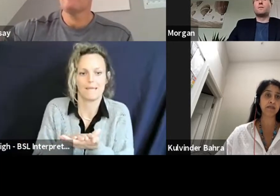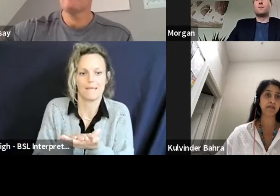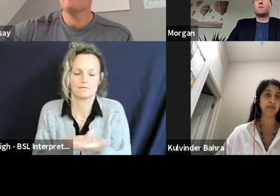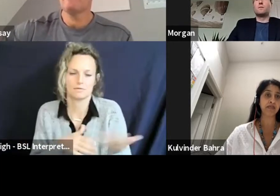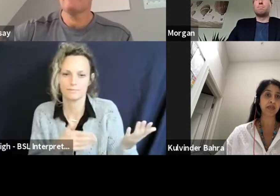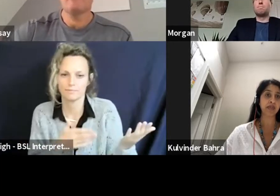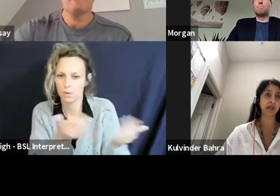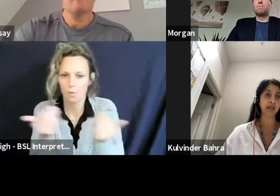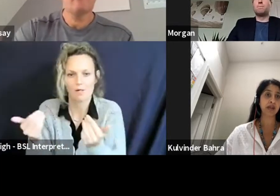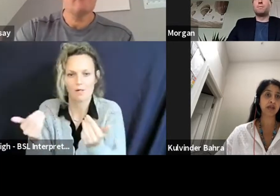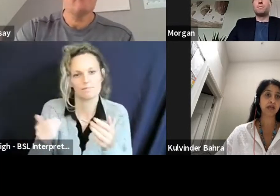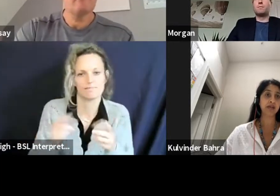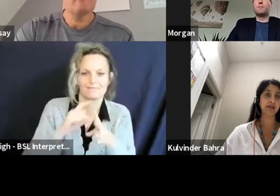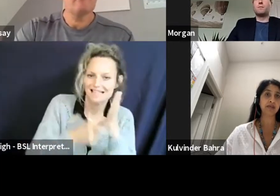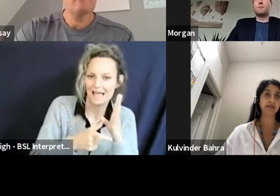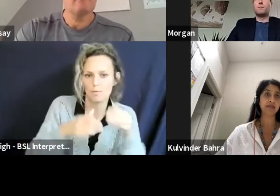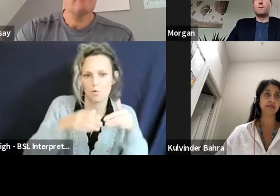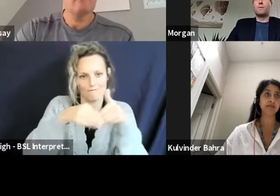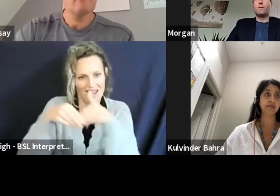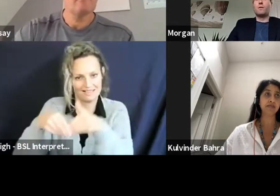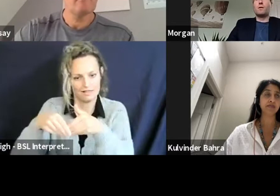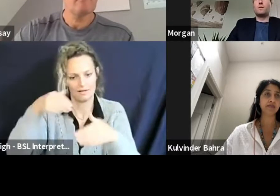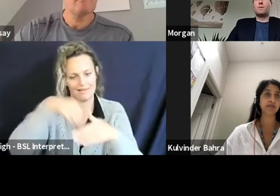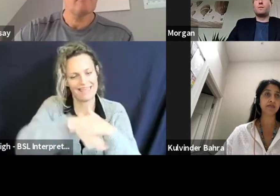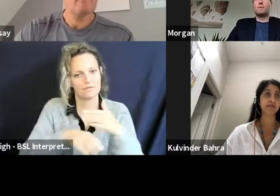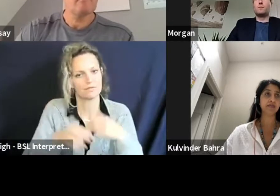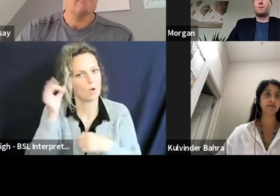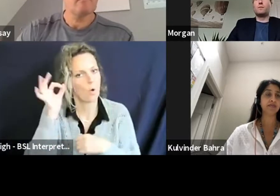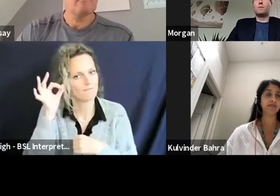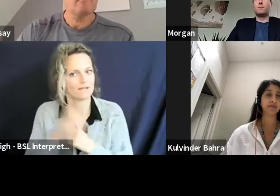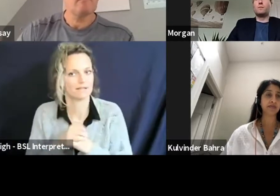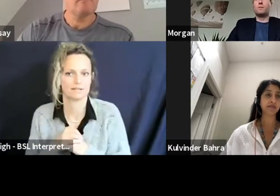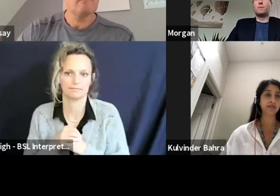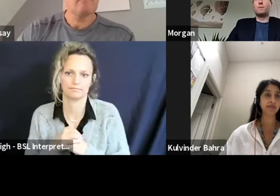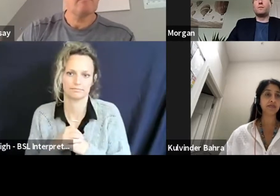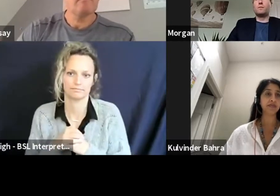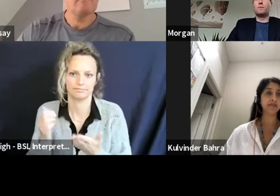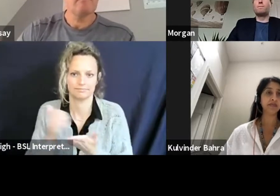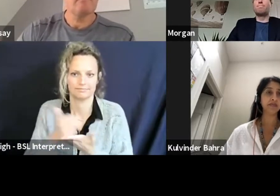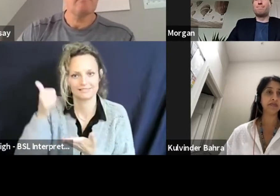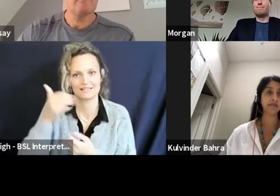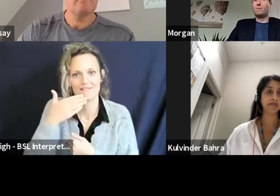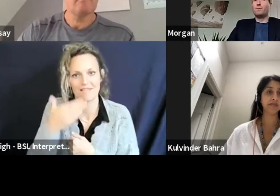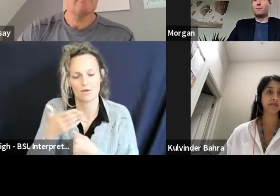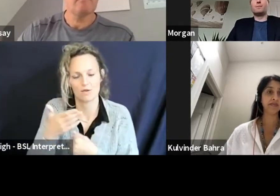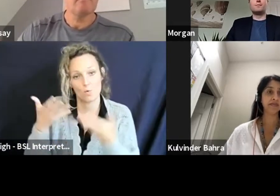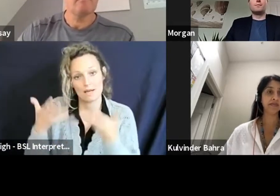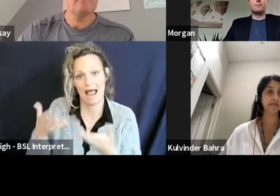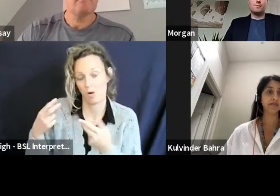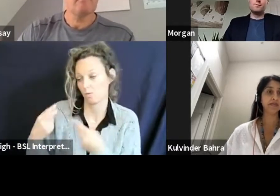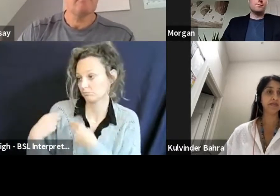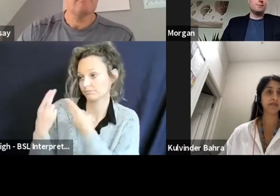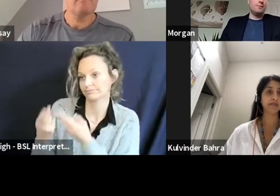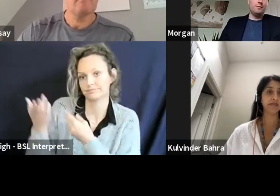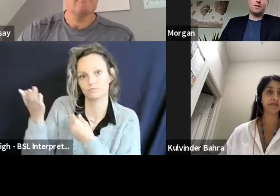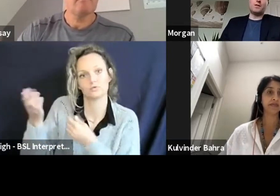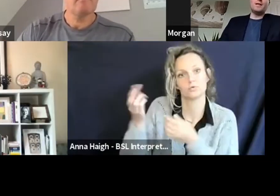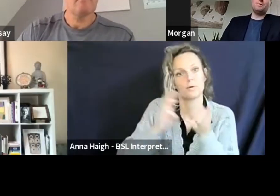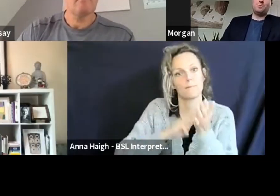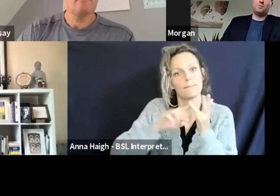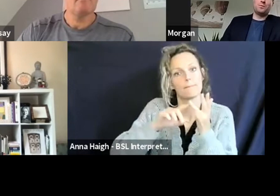welcoming people. Our estates colleagues, our digital colleagues, they are all working very hard to be able to make sure they are So they feel more comfortable in those offices. Thank you.